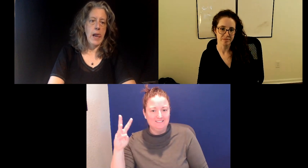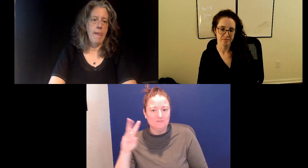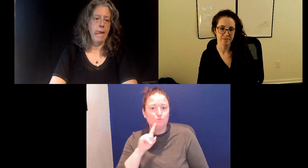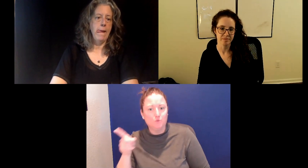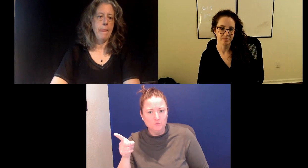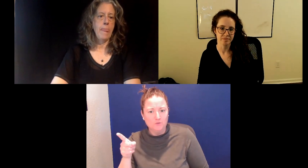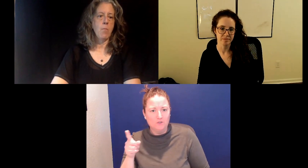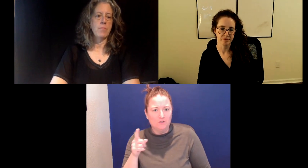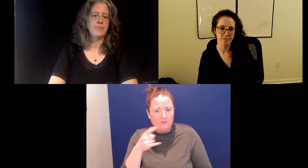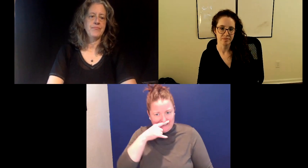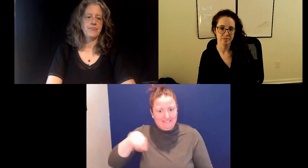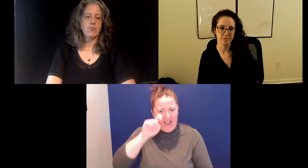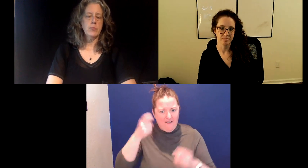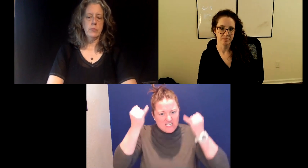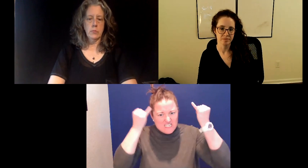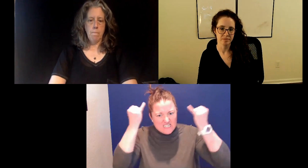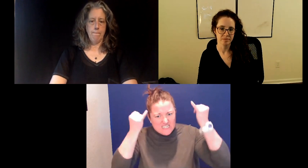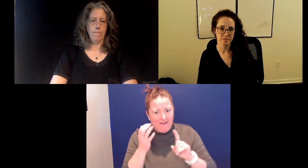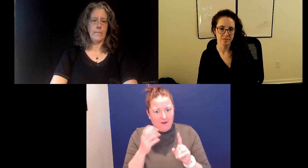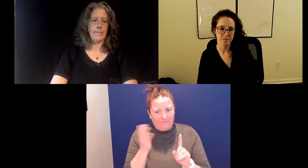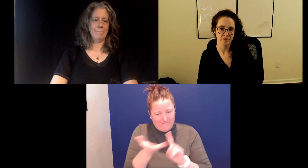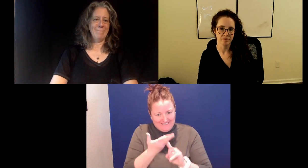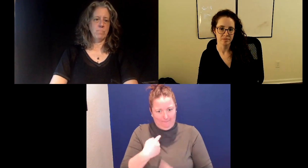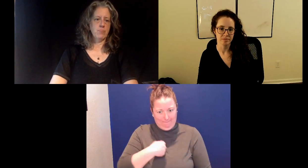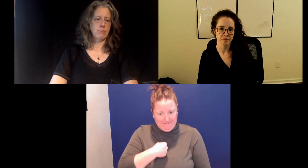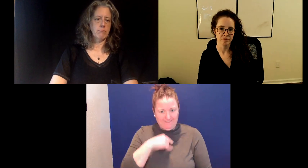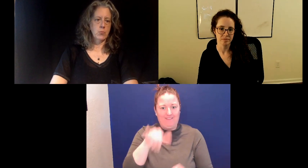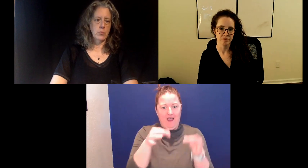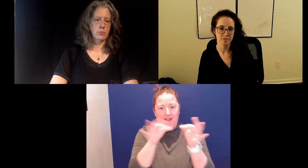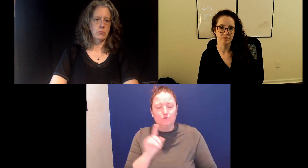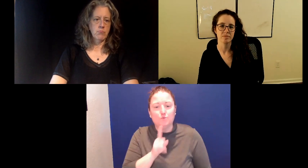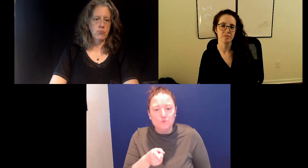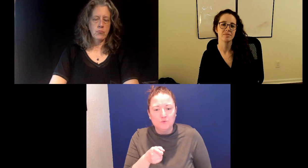you know like i try to convince them okay like you need to you need to be convinced that four times